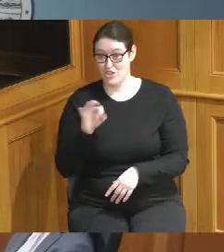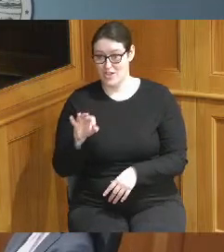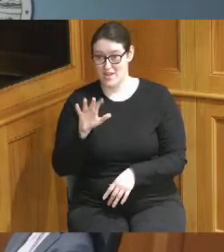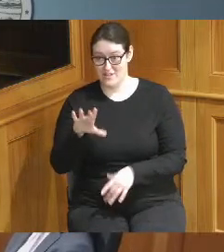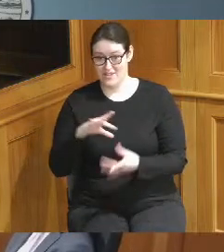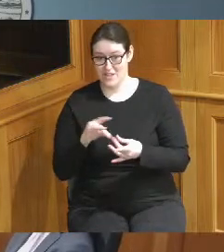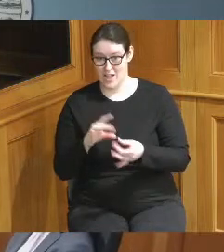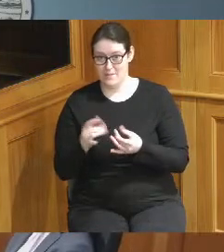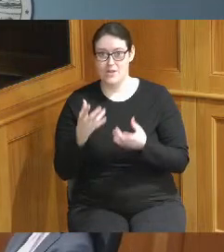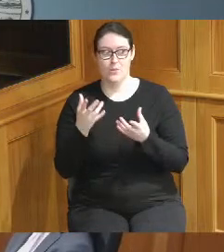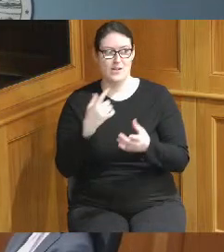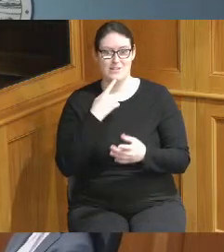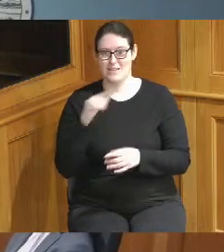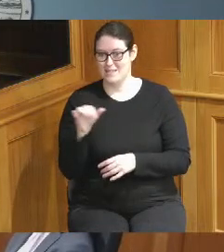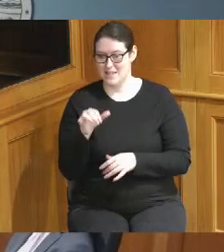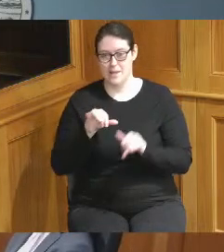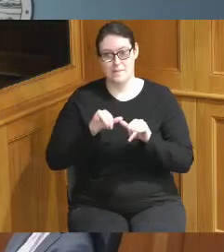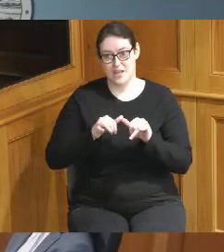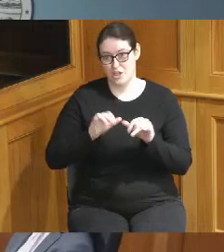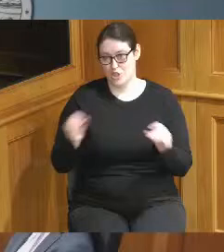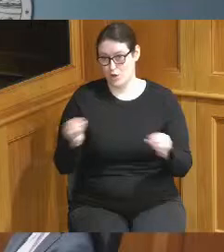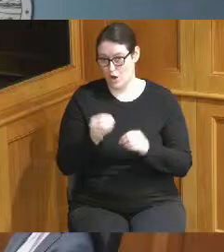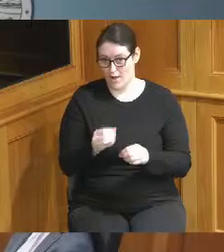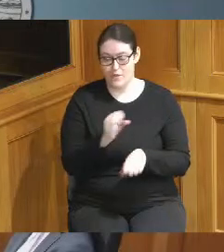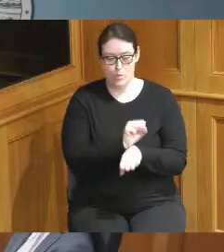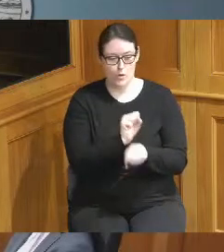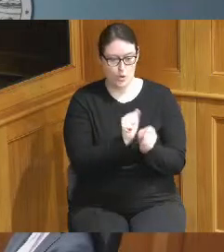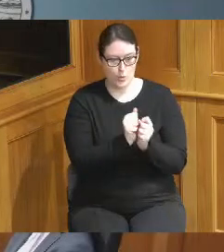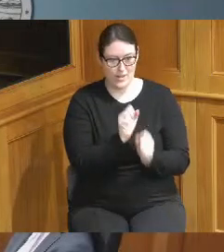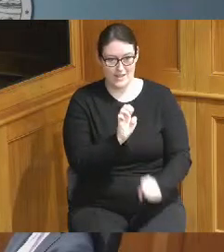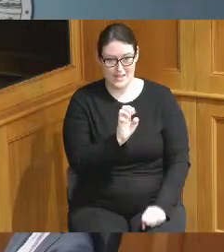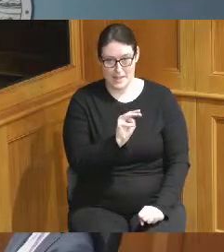are a lot of women that are working for the county that are in STEM fields and so we wanted to make